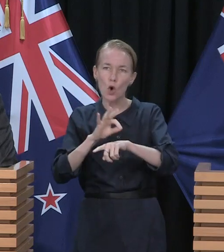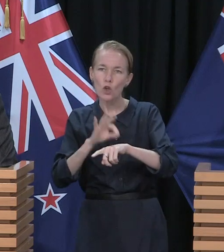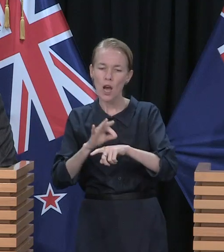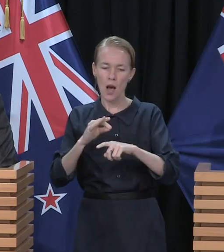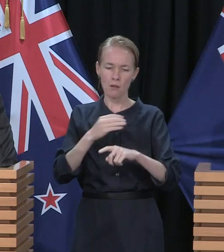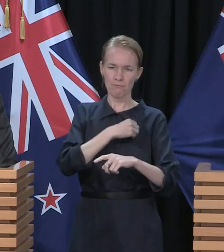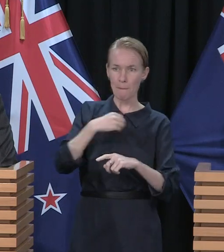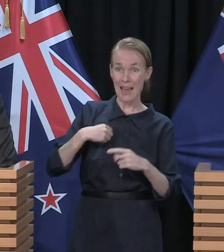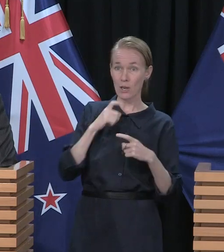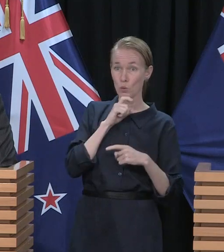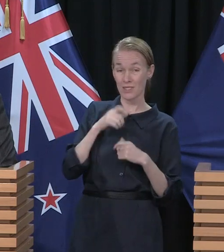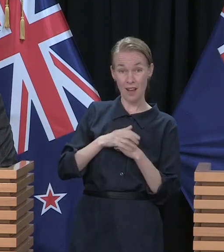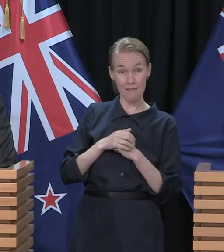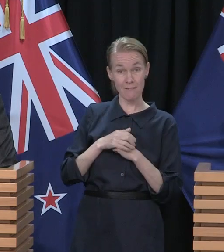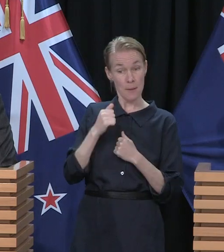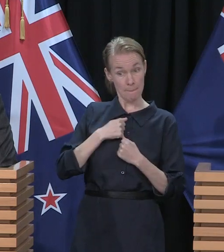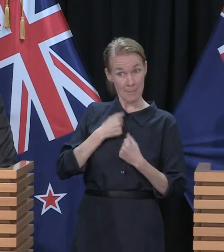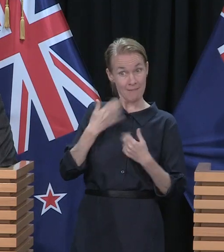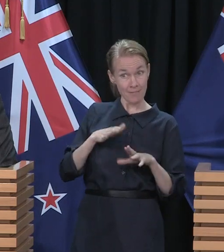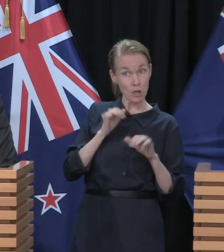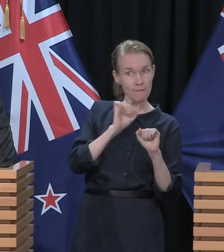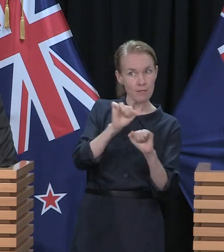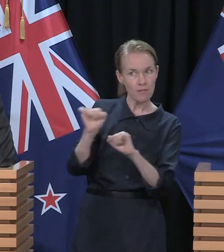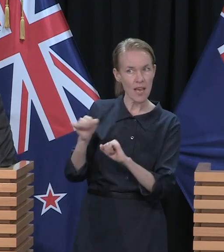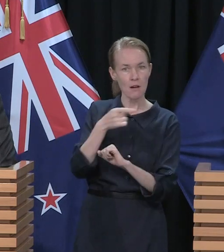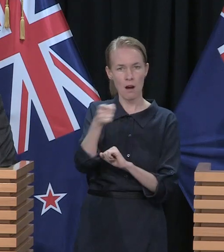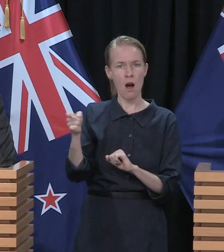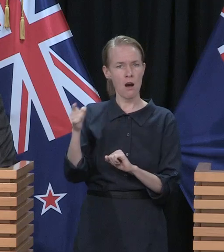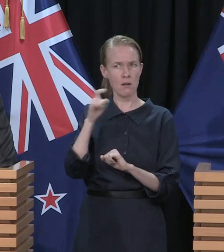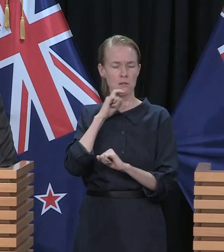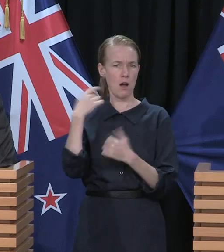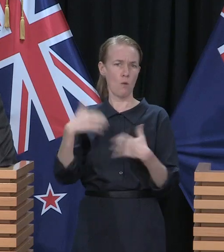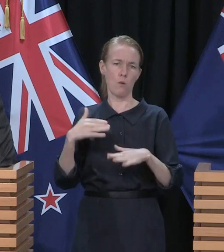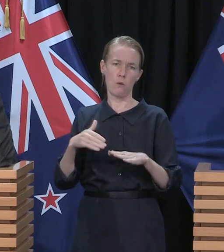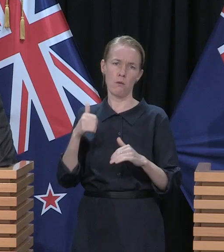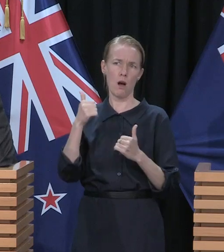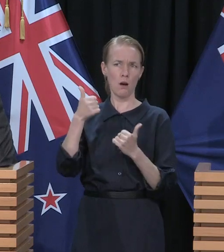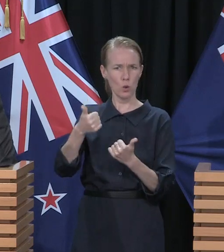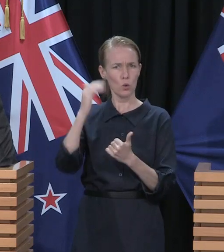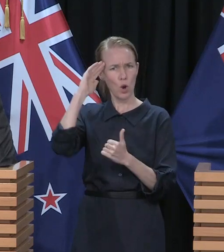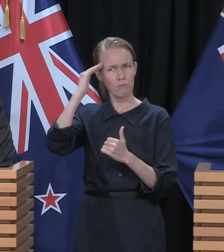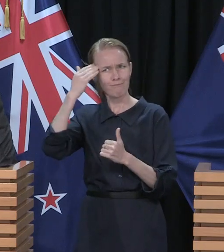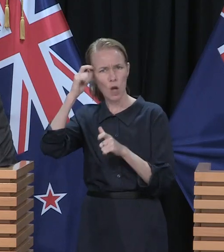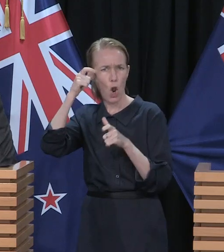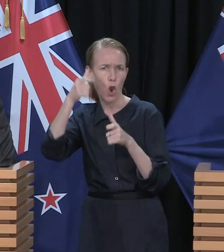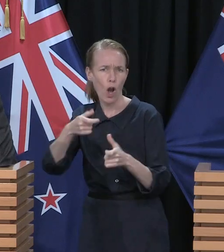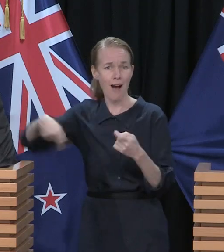course. My sense is again having visited facilities, all staff - not just the health staff - are committed to